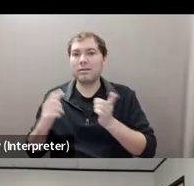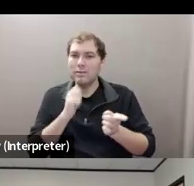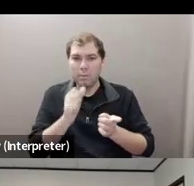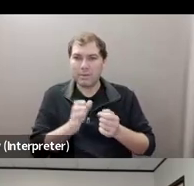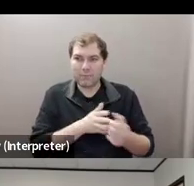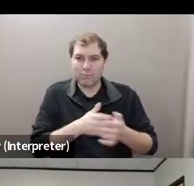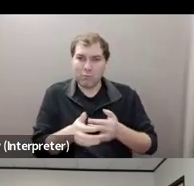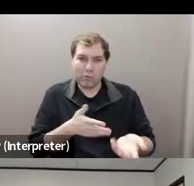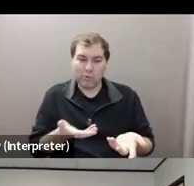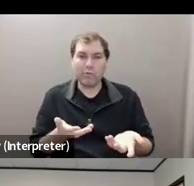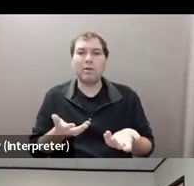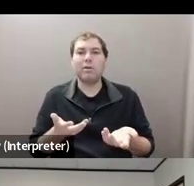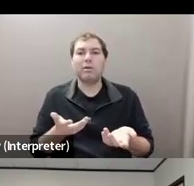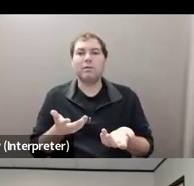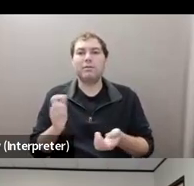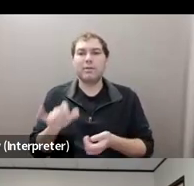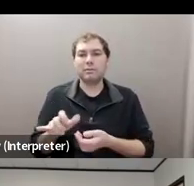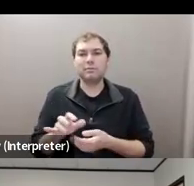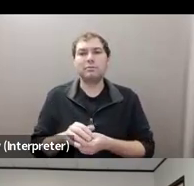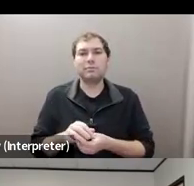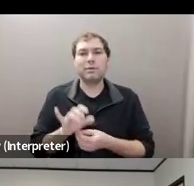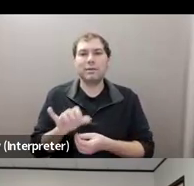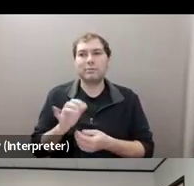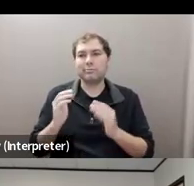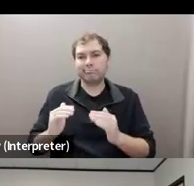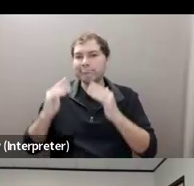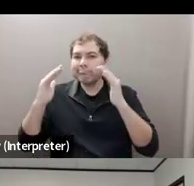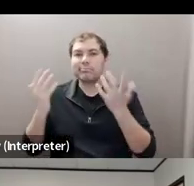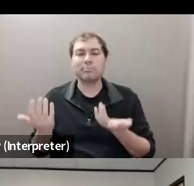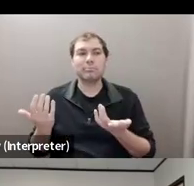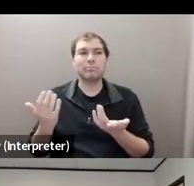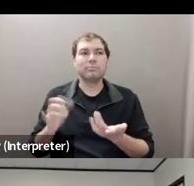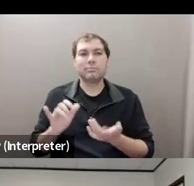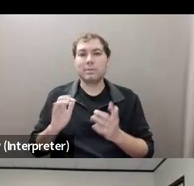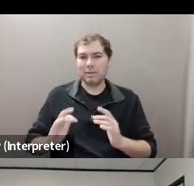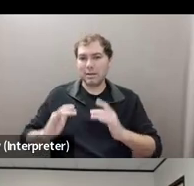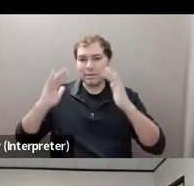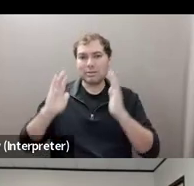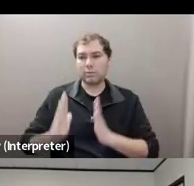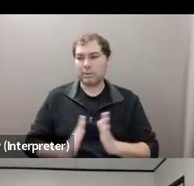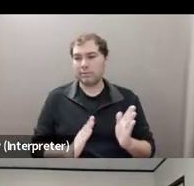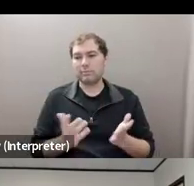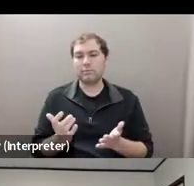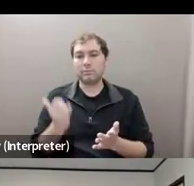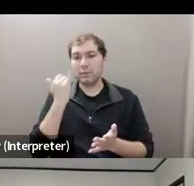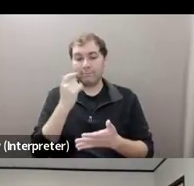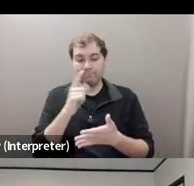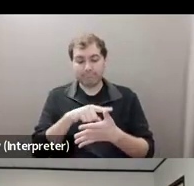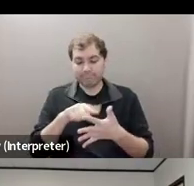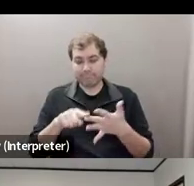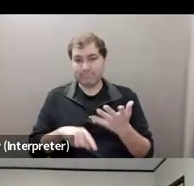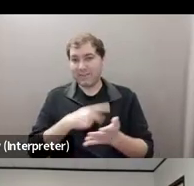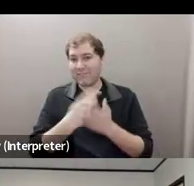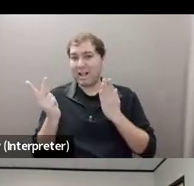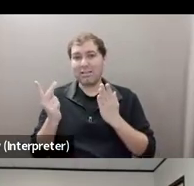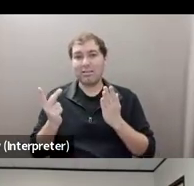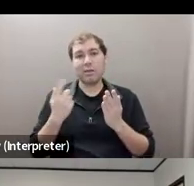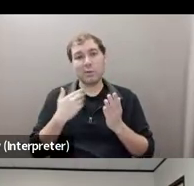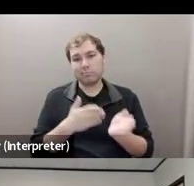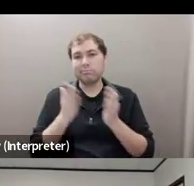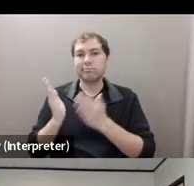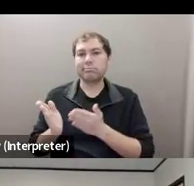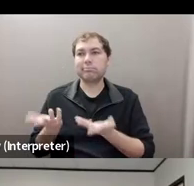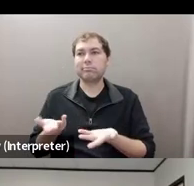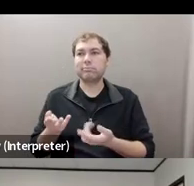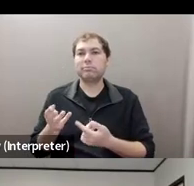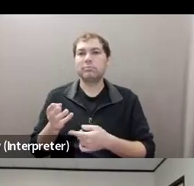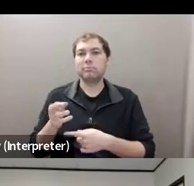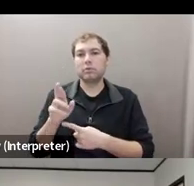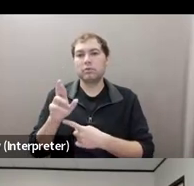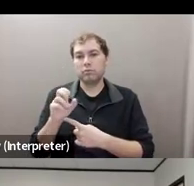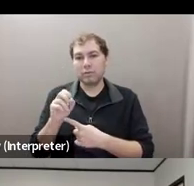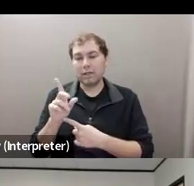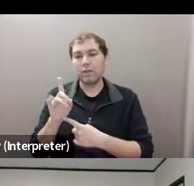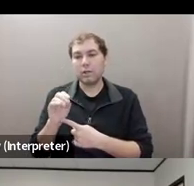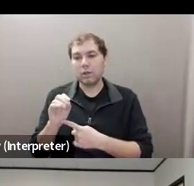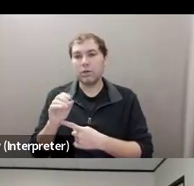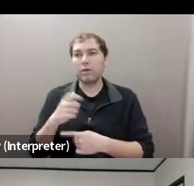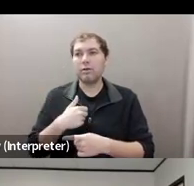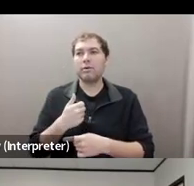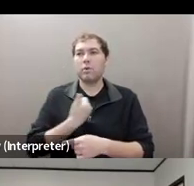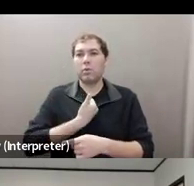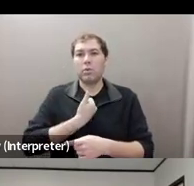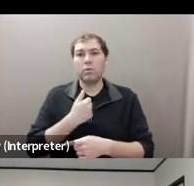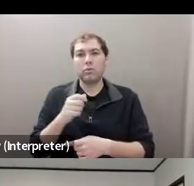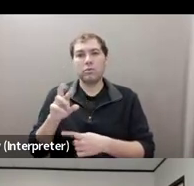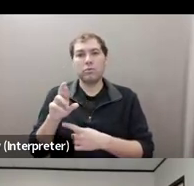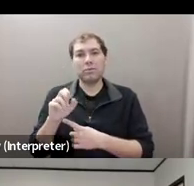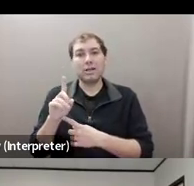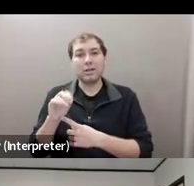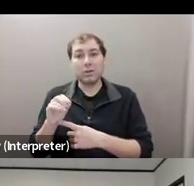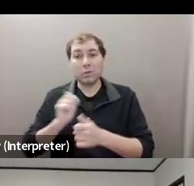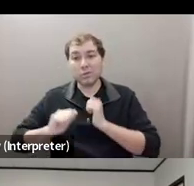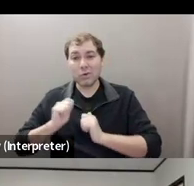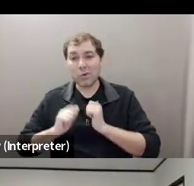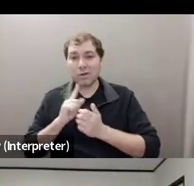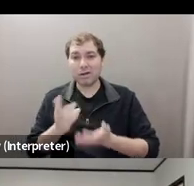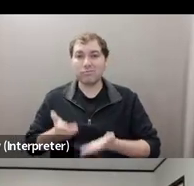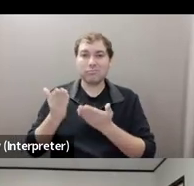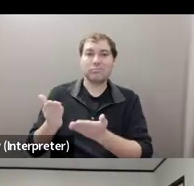Don Posh: And that's kinda that's just the next step. It's kinda like that escalation plan. If all else fails, then that's kind of where I'm gonna go, I'm gonna go to the radio and I have my own radio show. So I I can bring up issues and